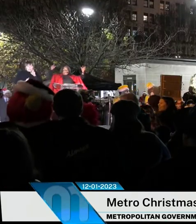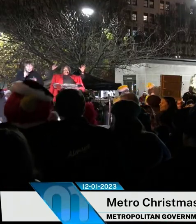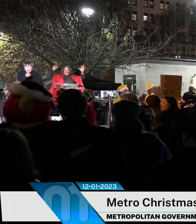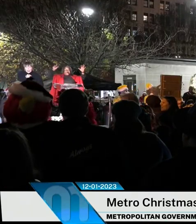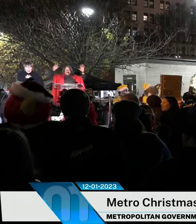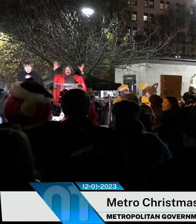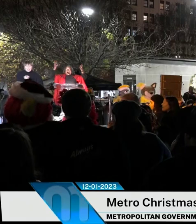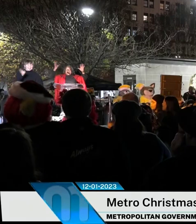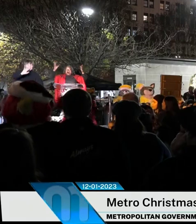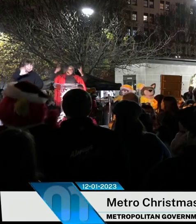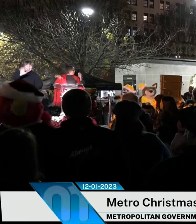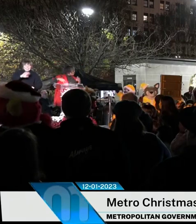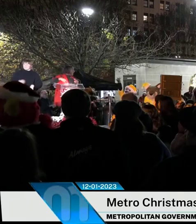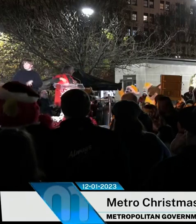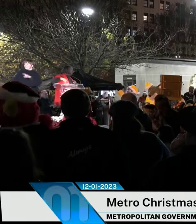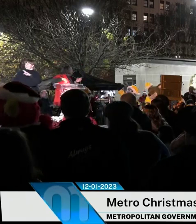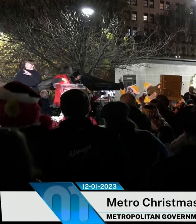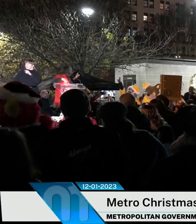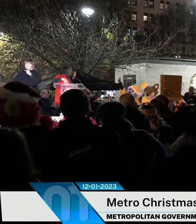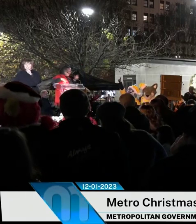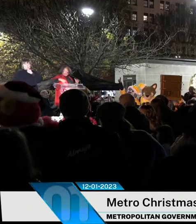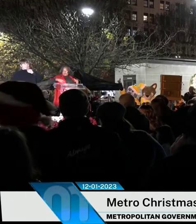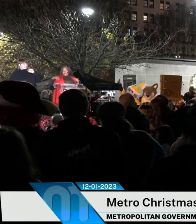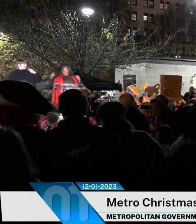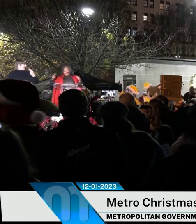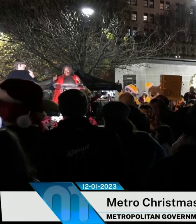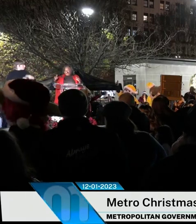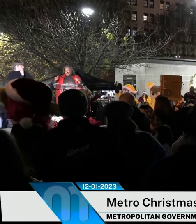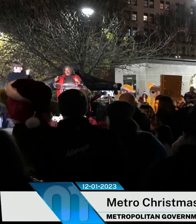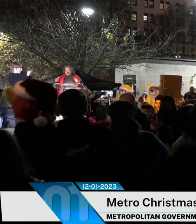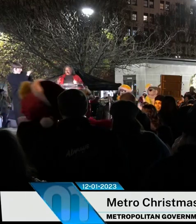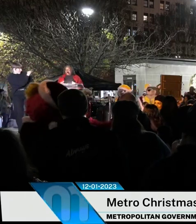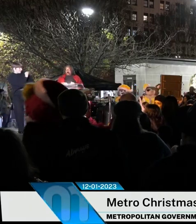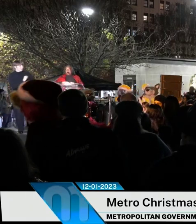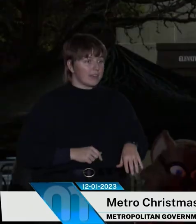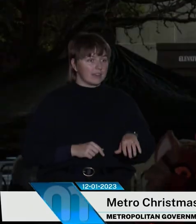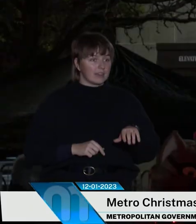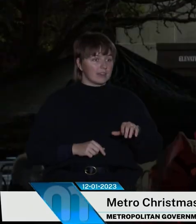BOOSTER. WHERE'S THE BOOSTER?